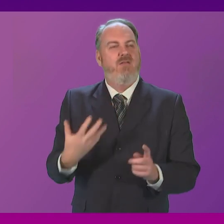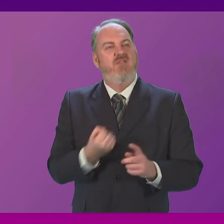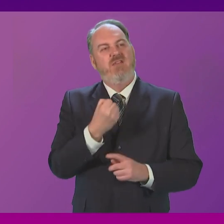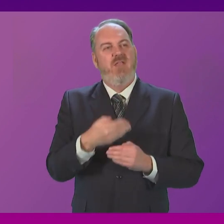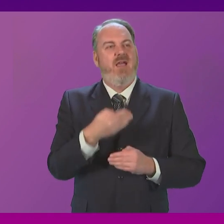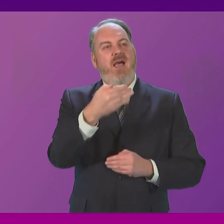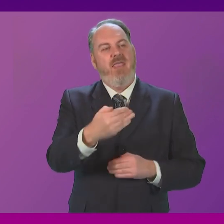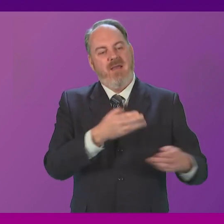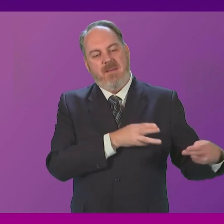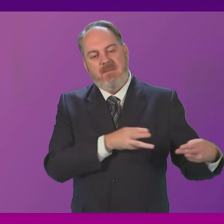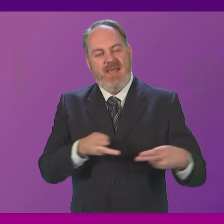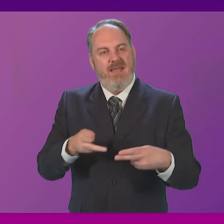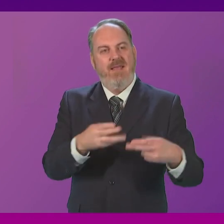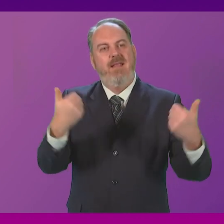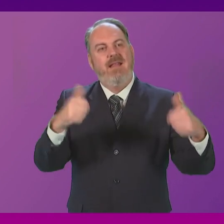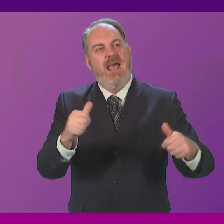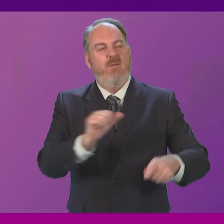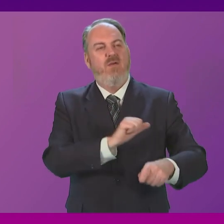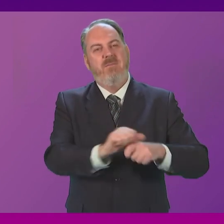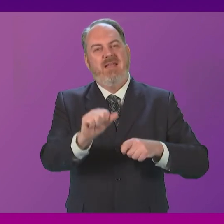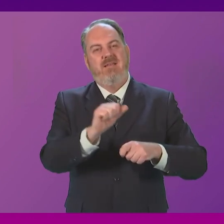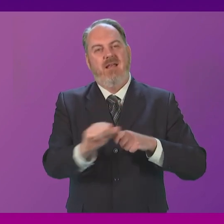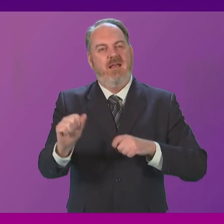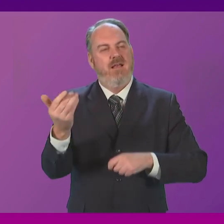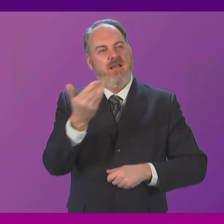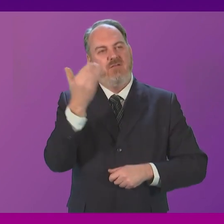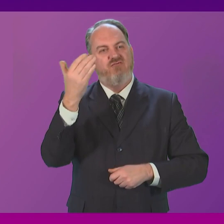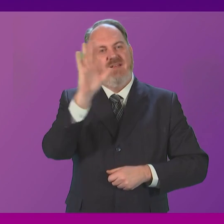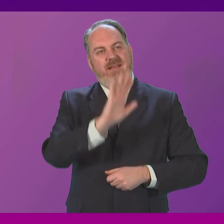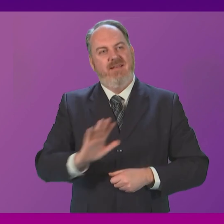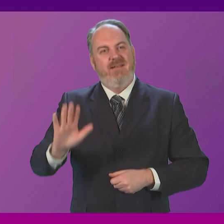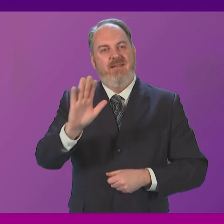Now for a better country.” The members in the chamber will reject my candidacy today.